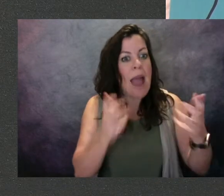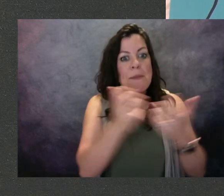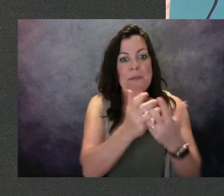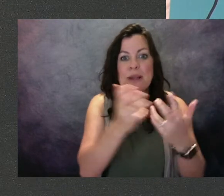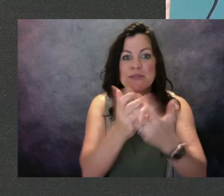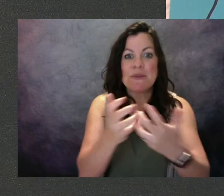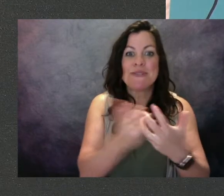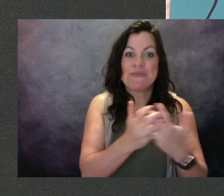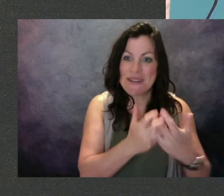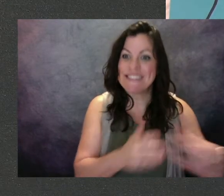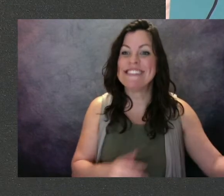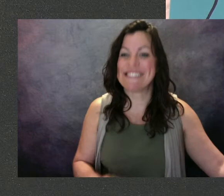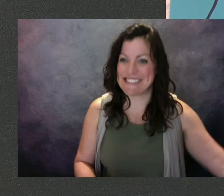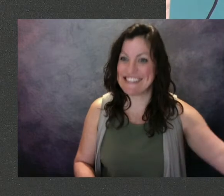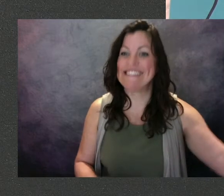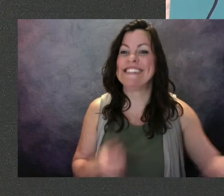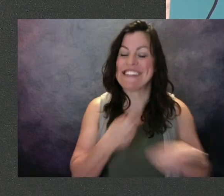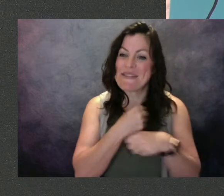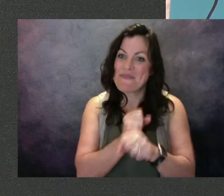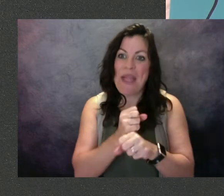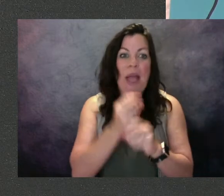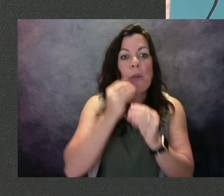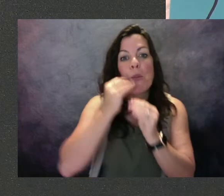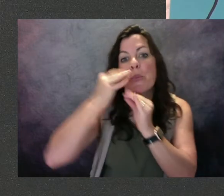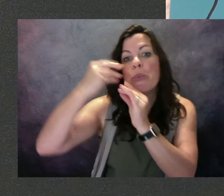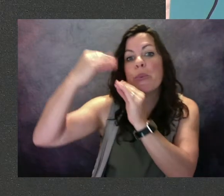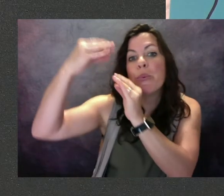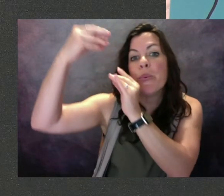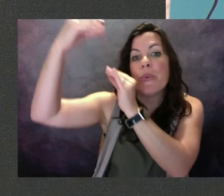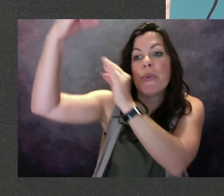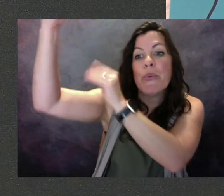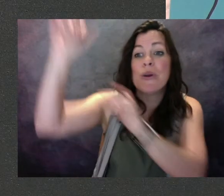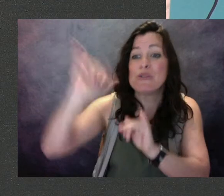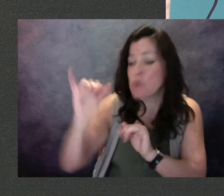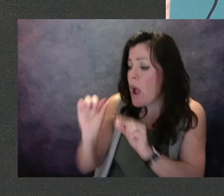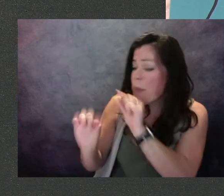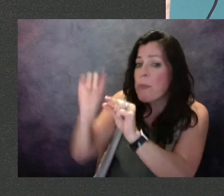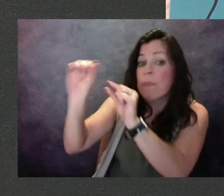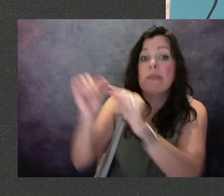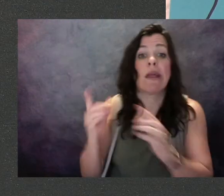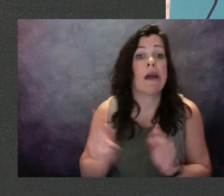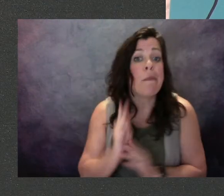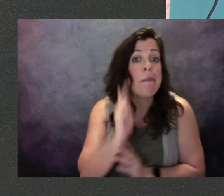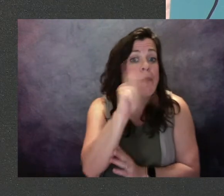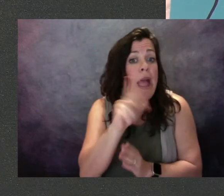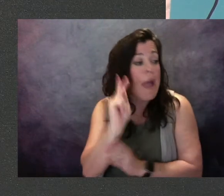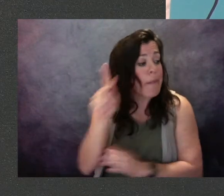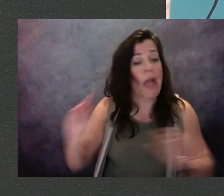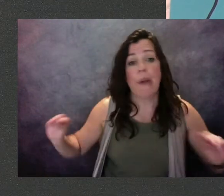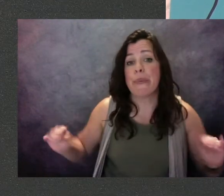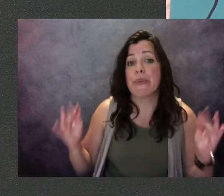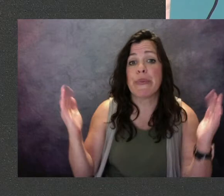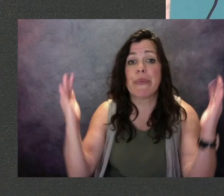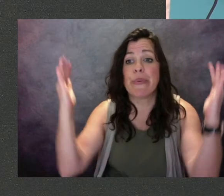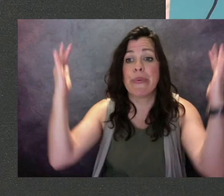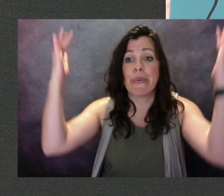And then if you wanted to make bubbles or see plants or anything, it looks so pretty when you hang them up. Okay, so that's one version.